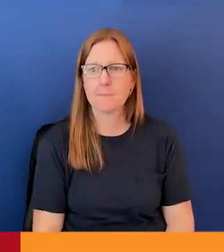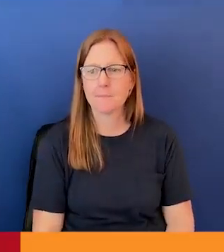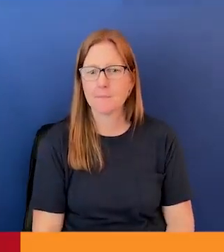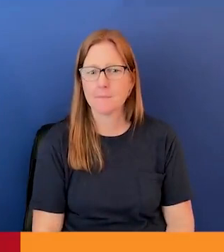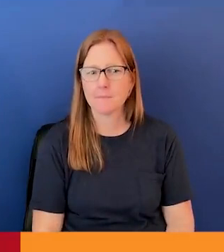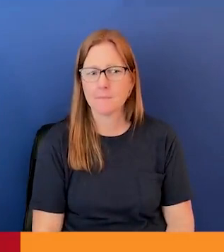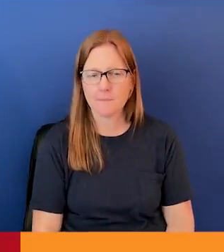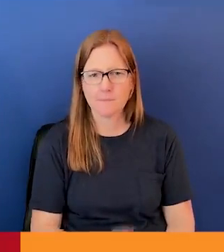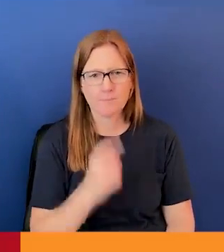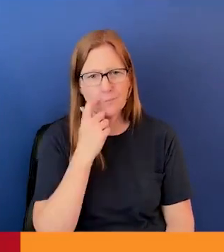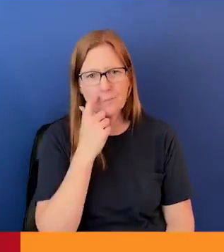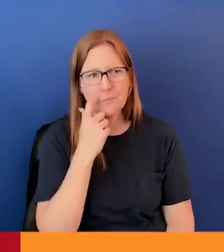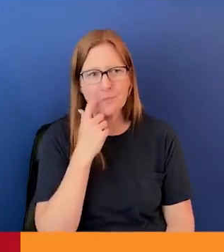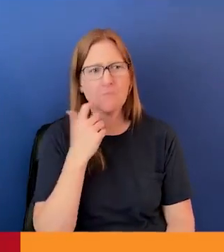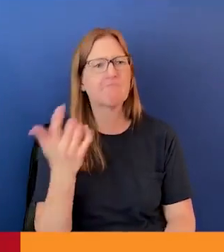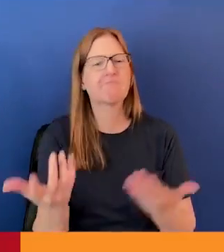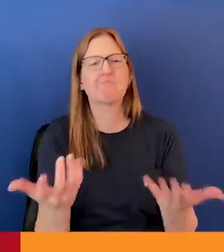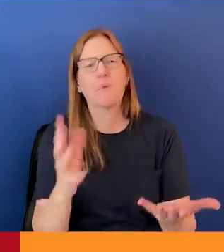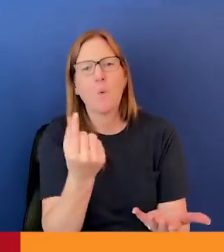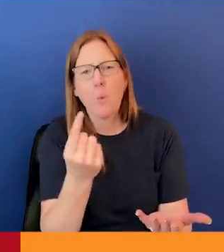Our care worker, what does the home care agency need?